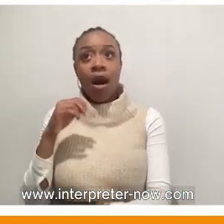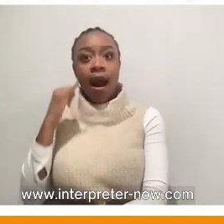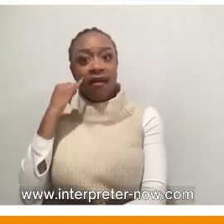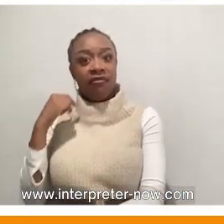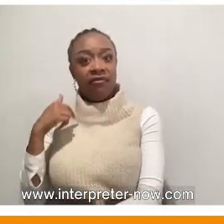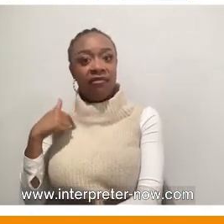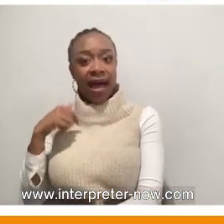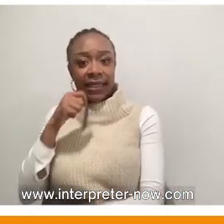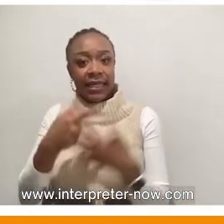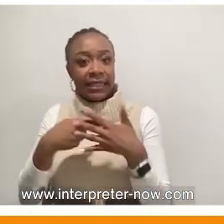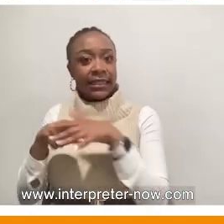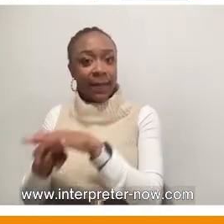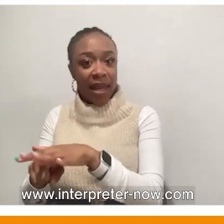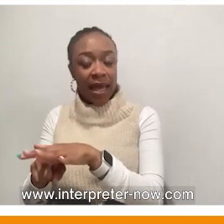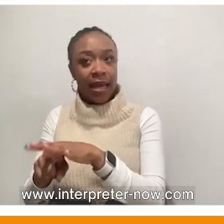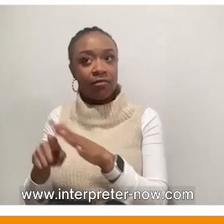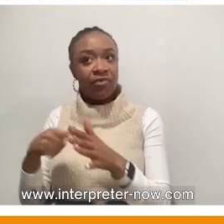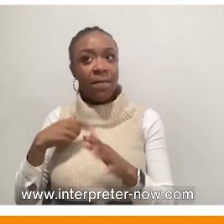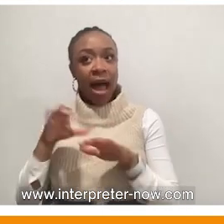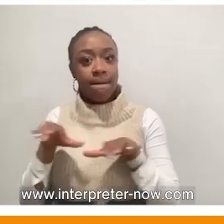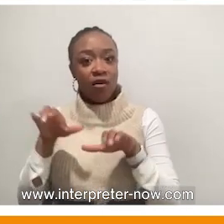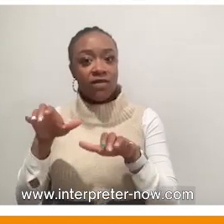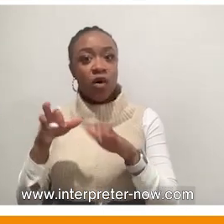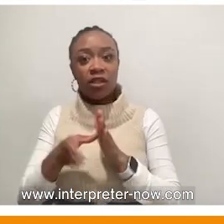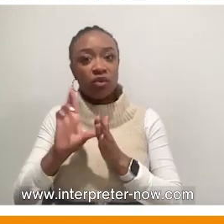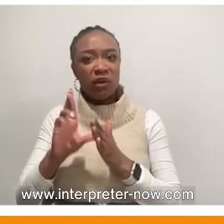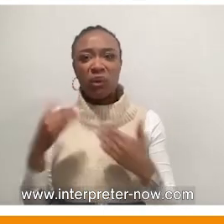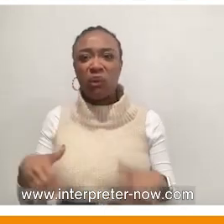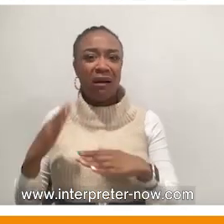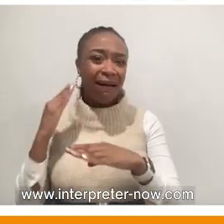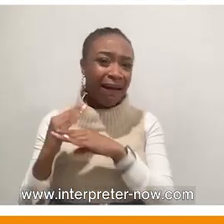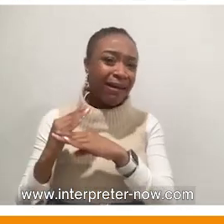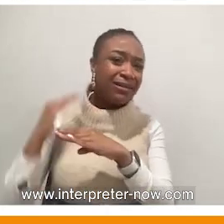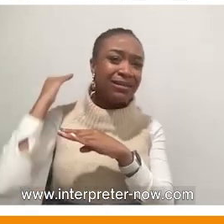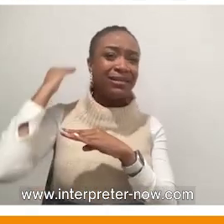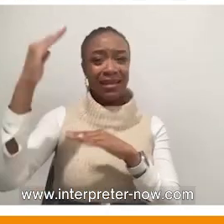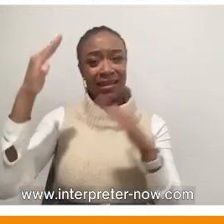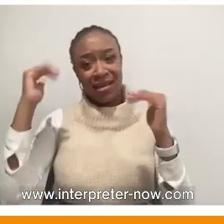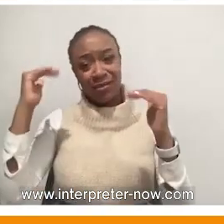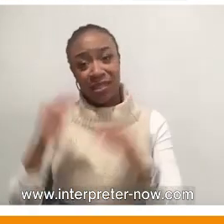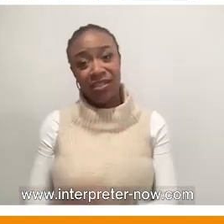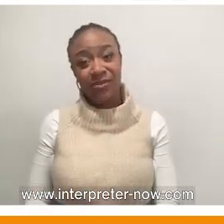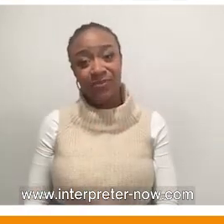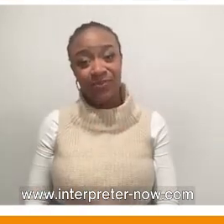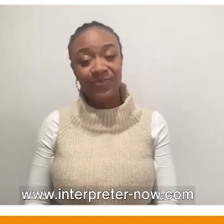So after when I stopped assimilating, I did not get a performance review that wasn't exceeding expectations.